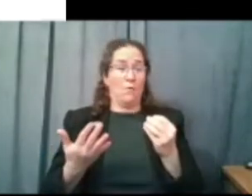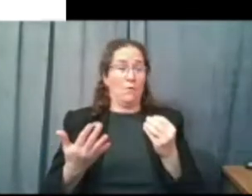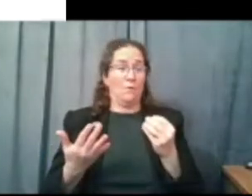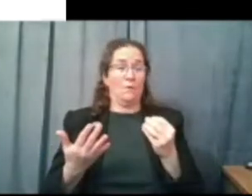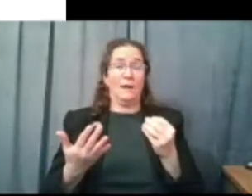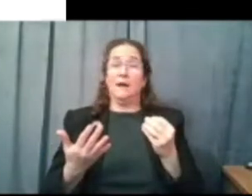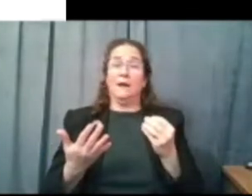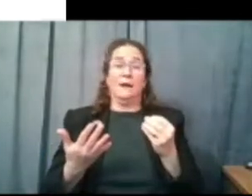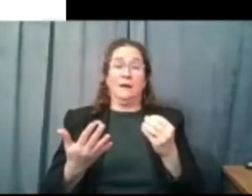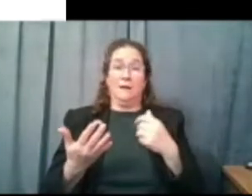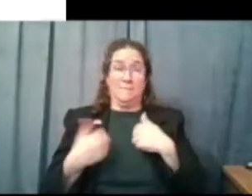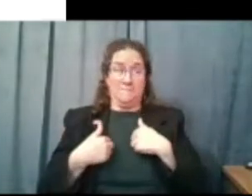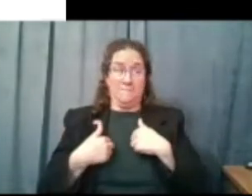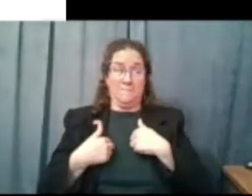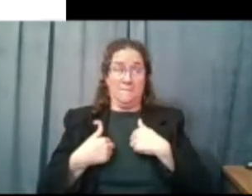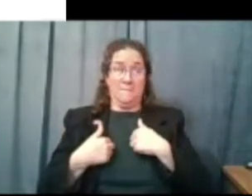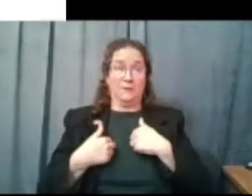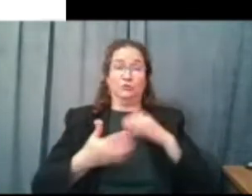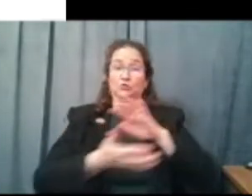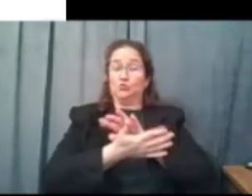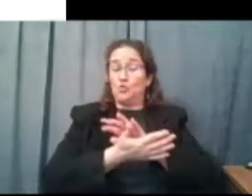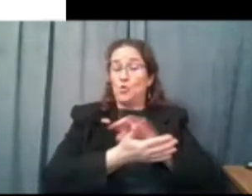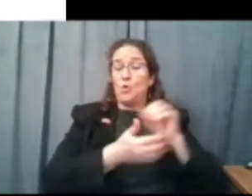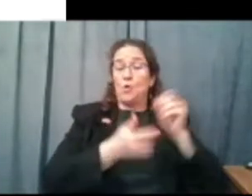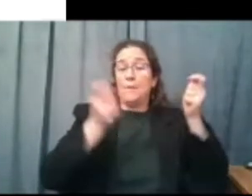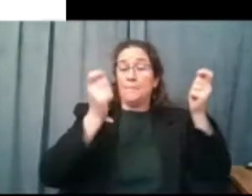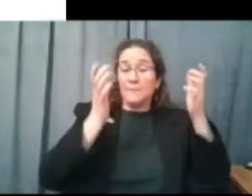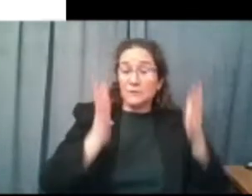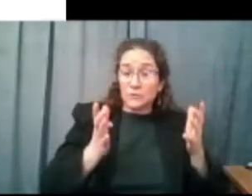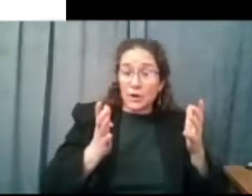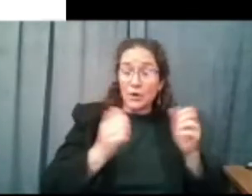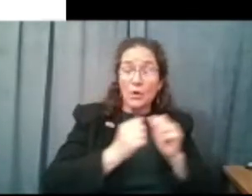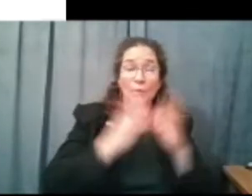as a school administrator without checklists.